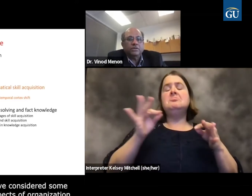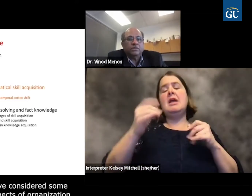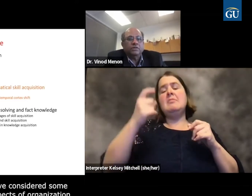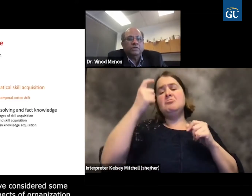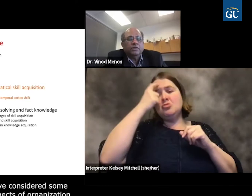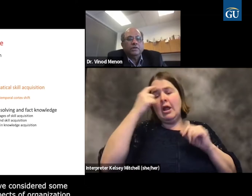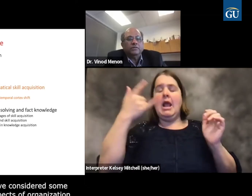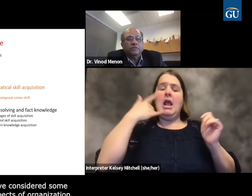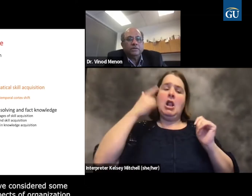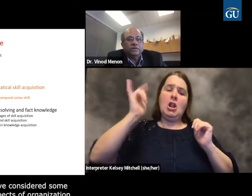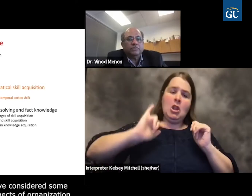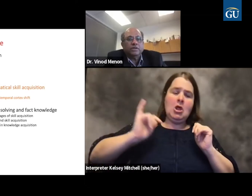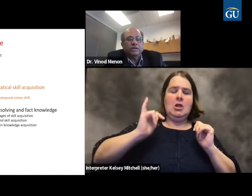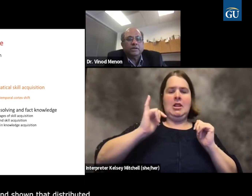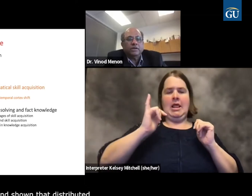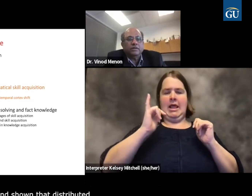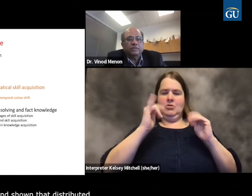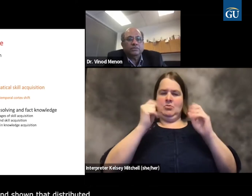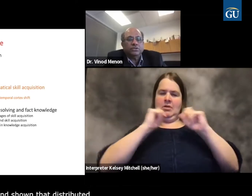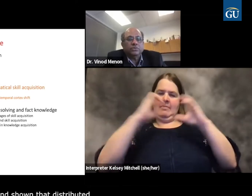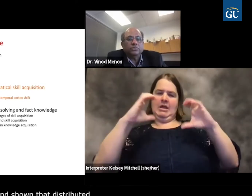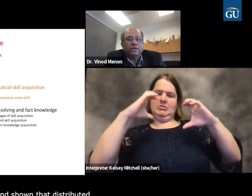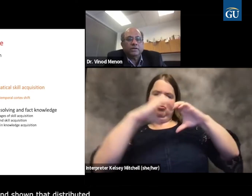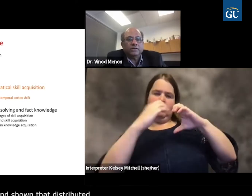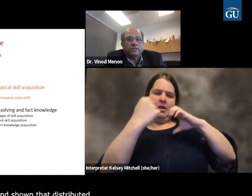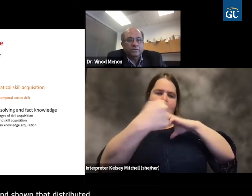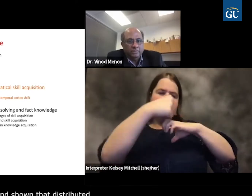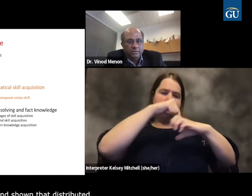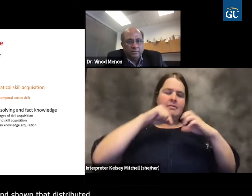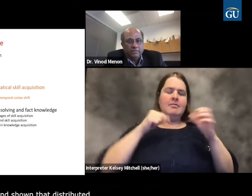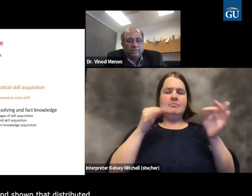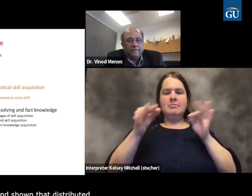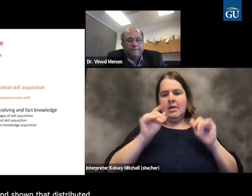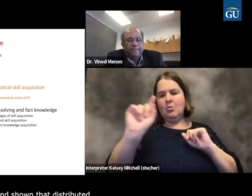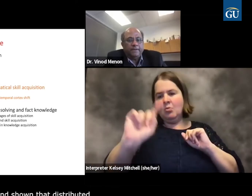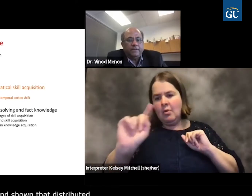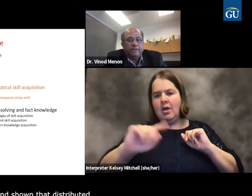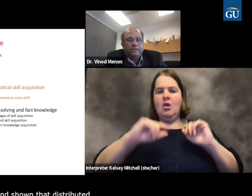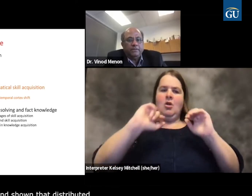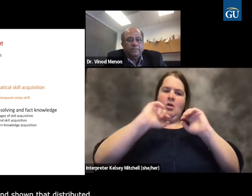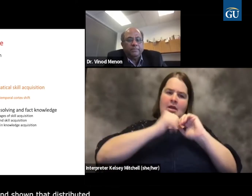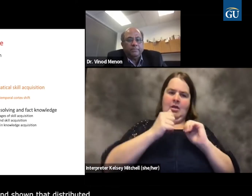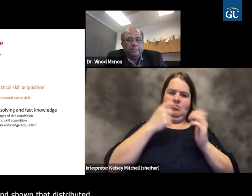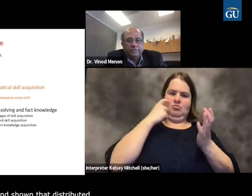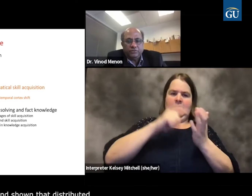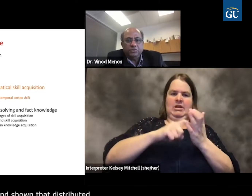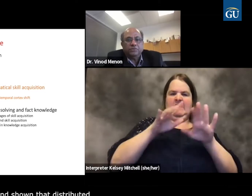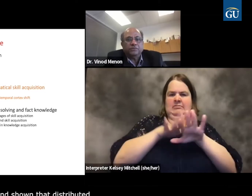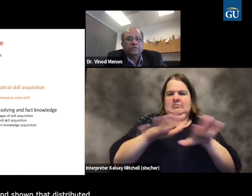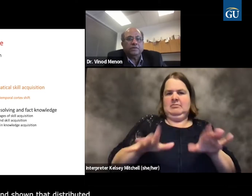of organization and circuitry and shown that